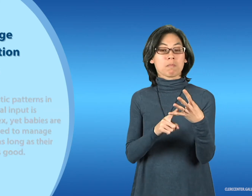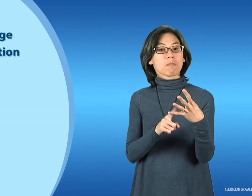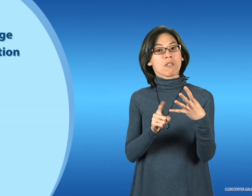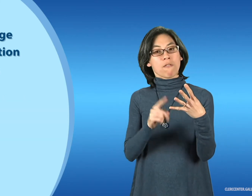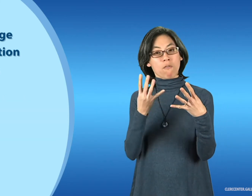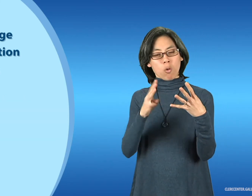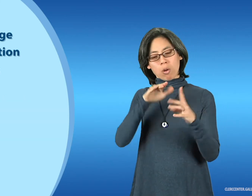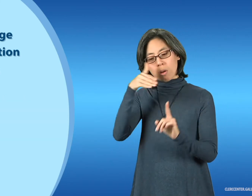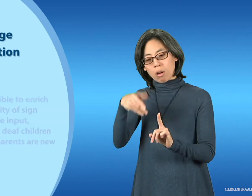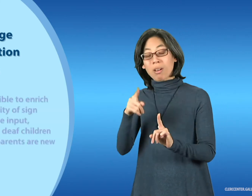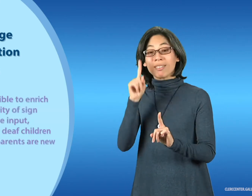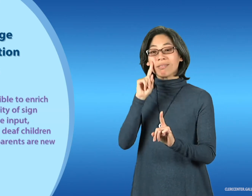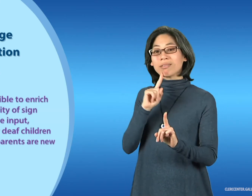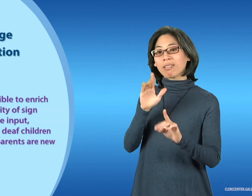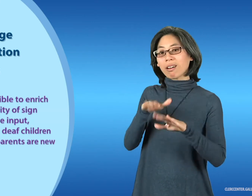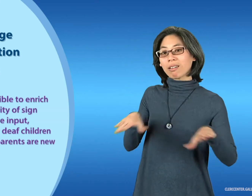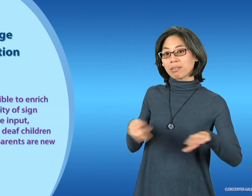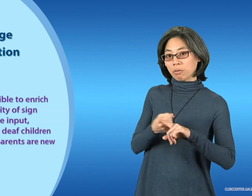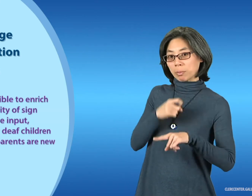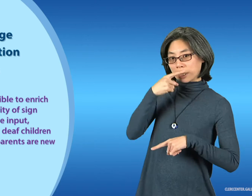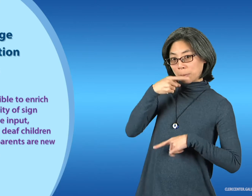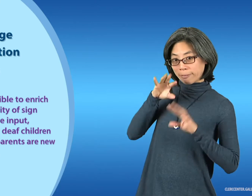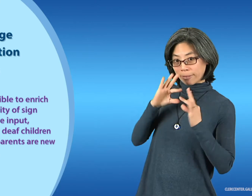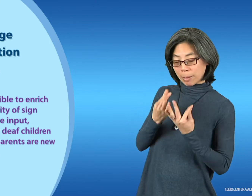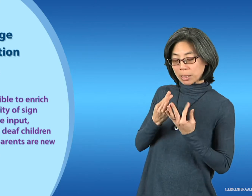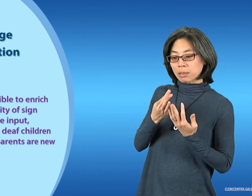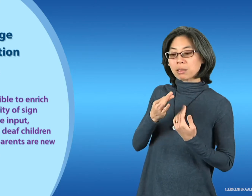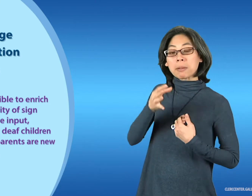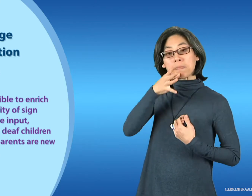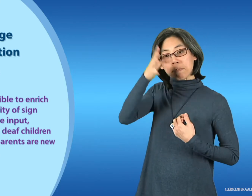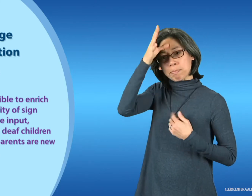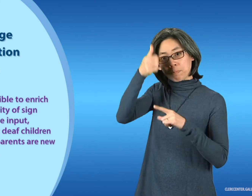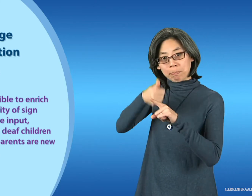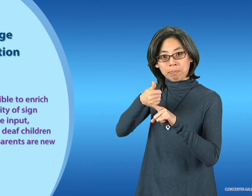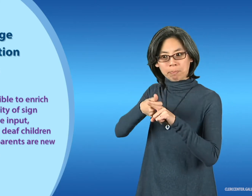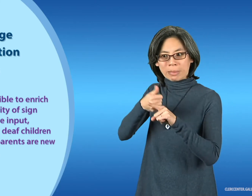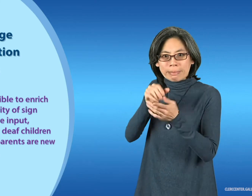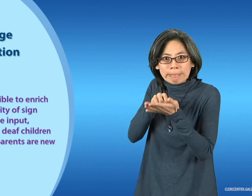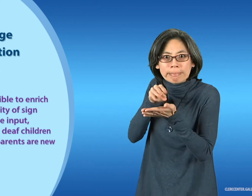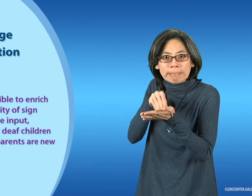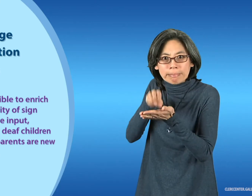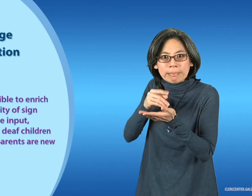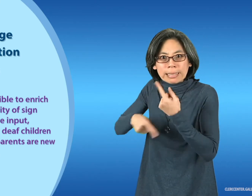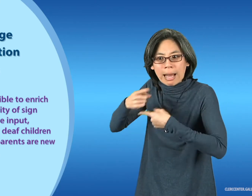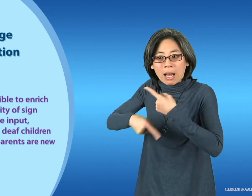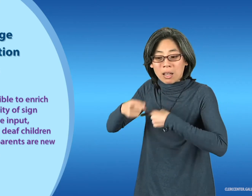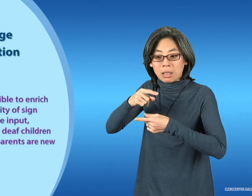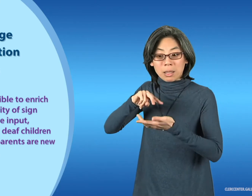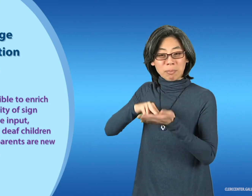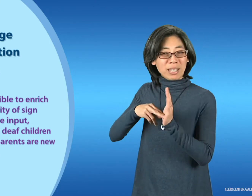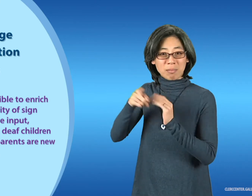And the fourth point will be looking at deaf children from hearing families whose parents are having to learn sign language.